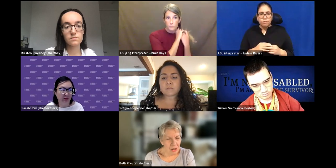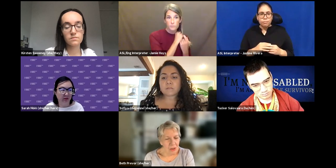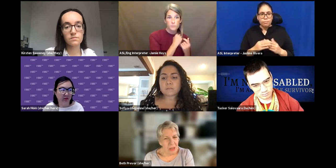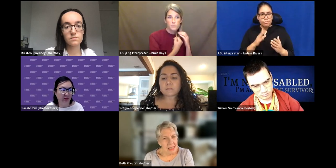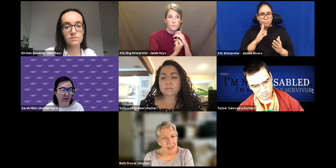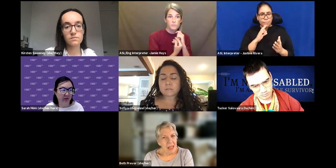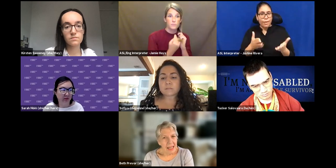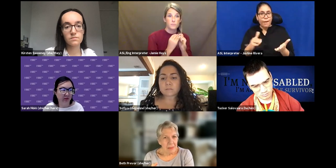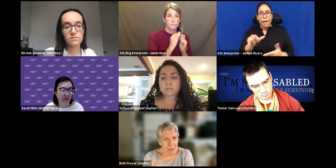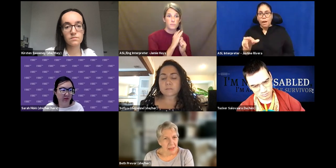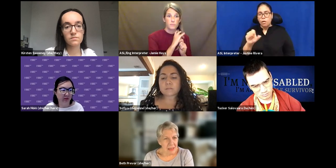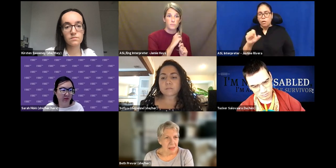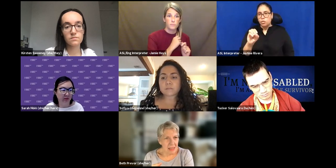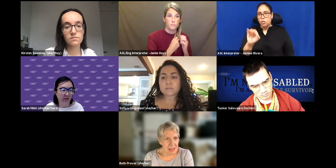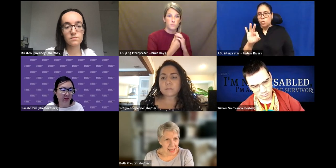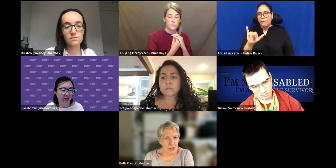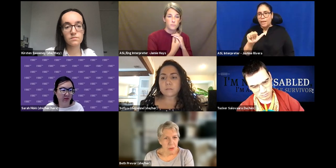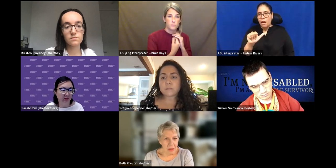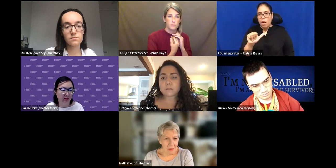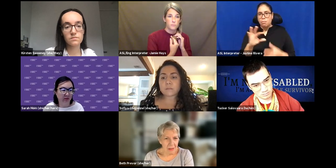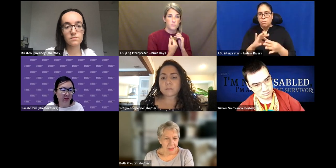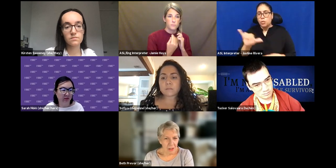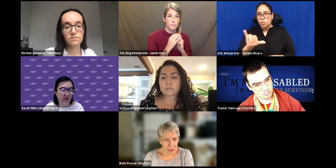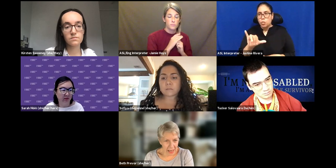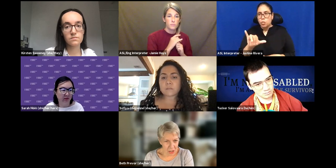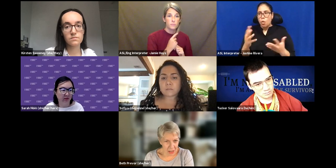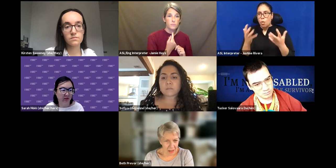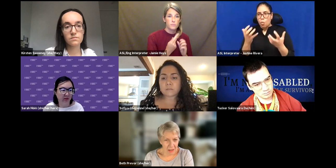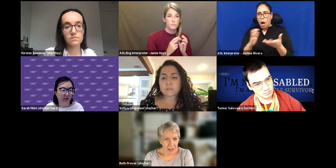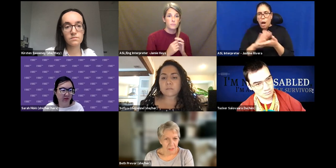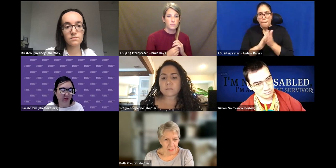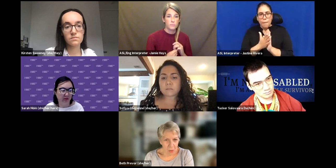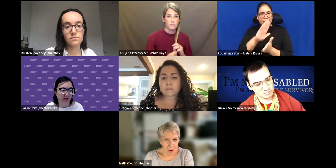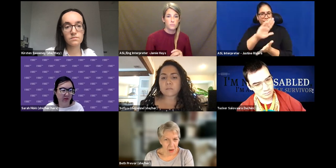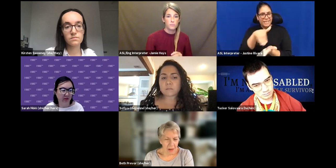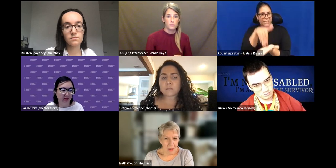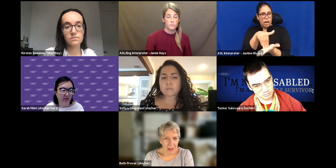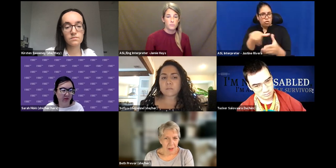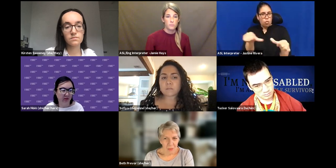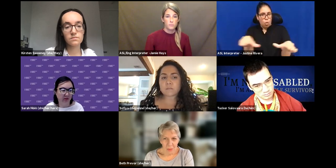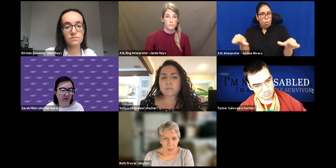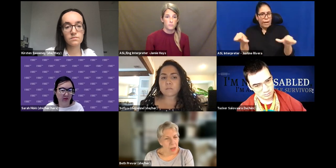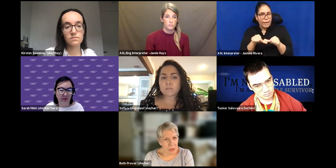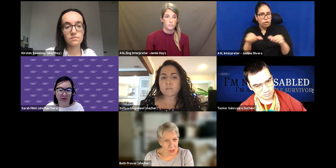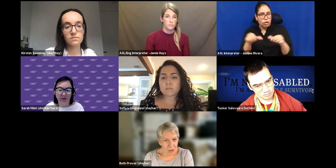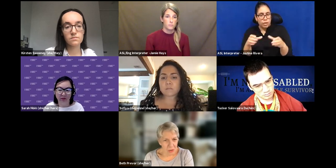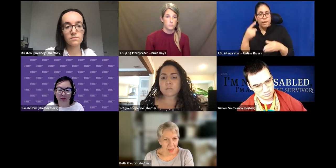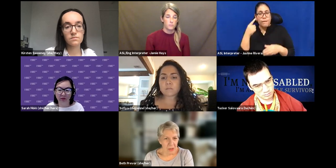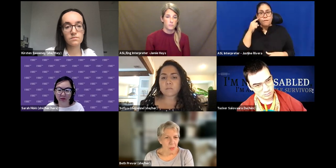it, too, be this central location for what we do. I mean,